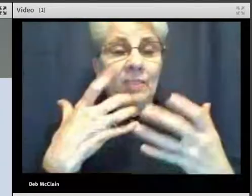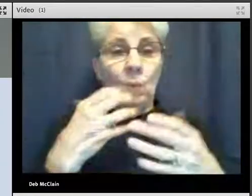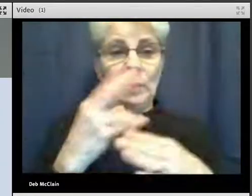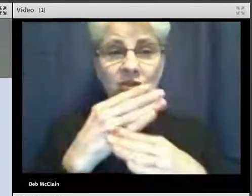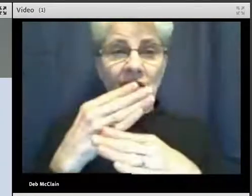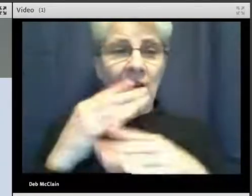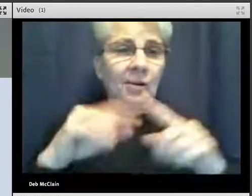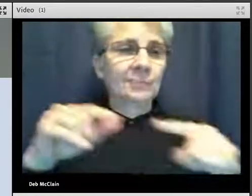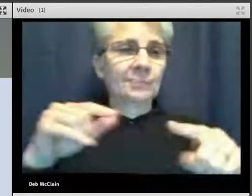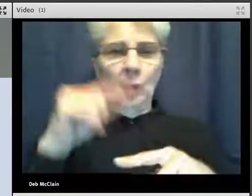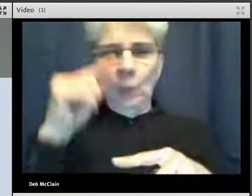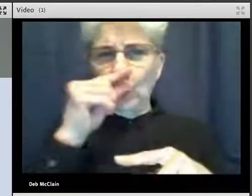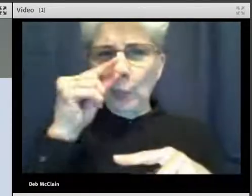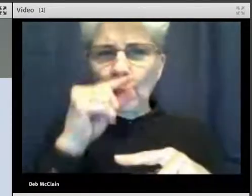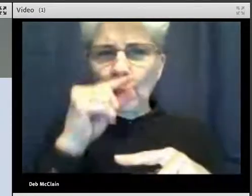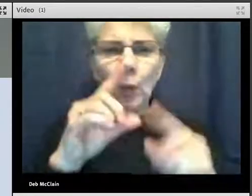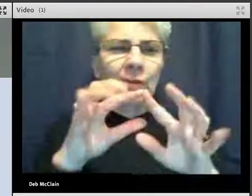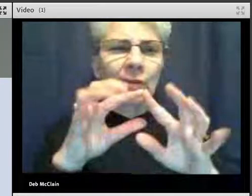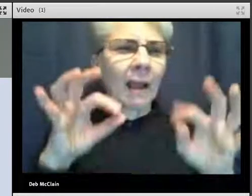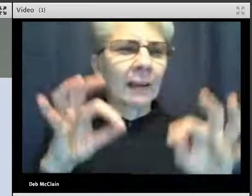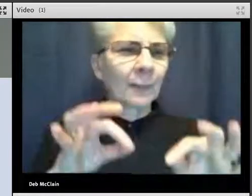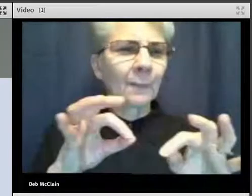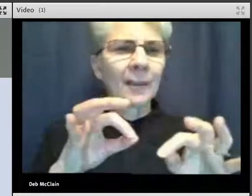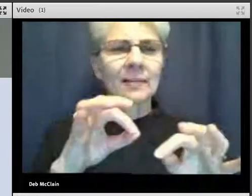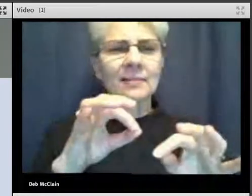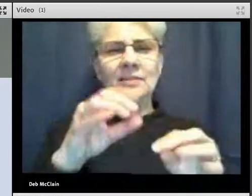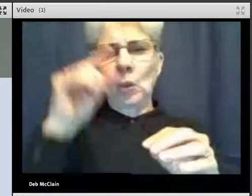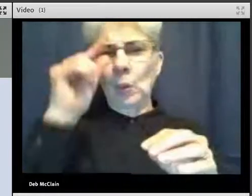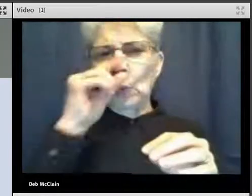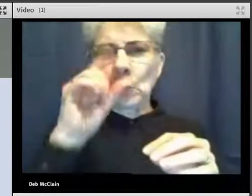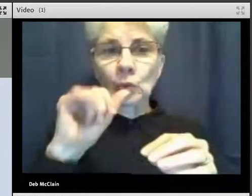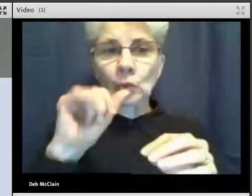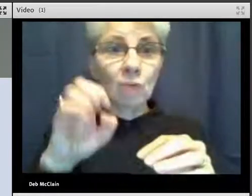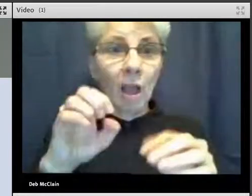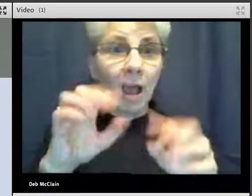Google document, Google Drive documents, whether they're...